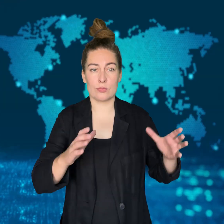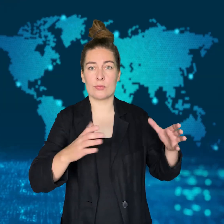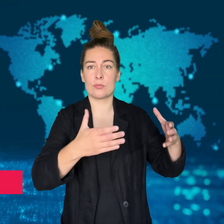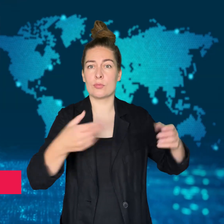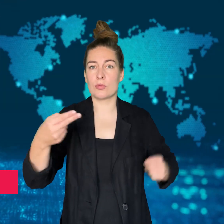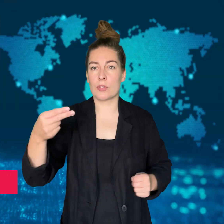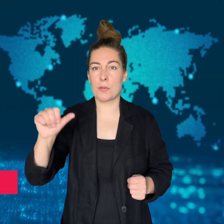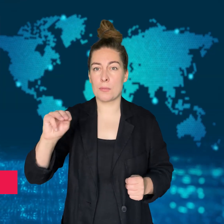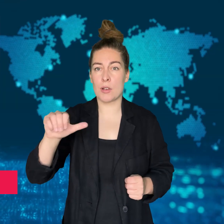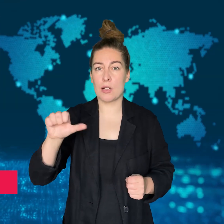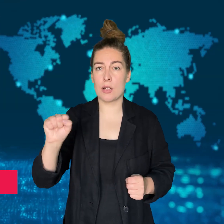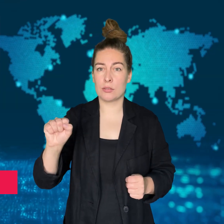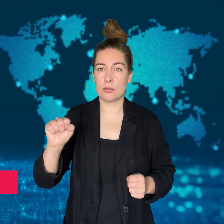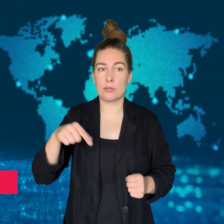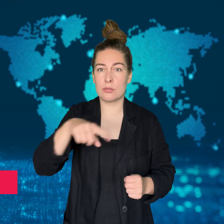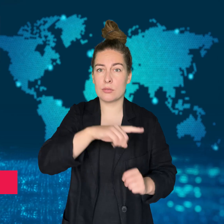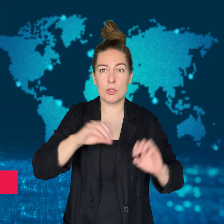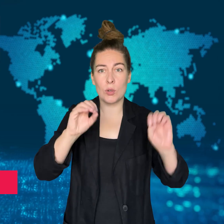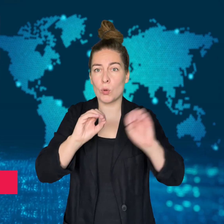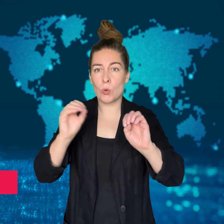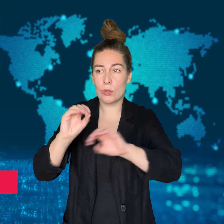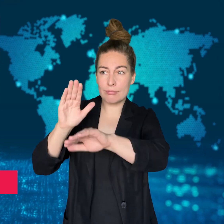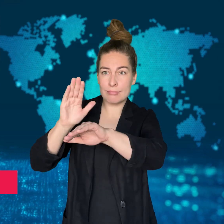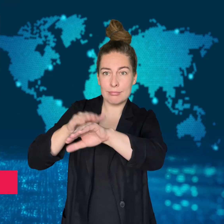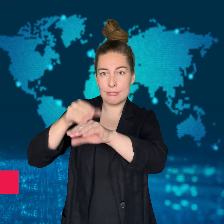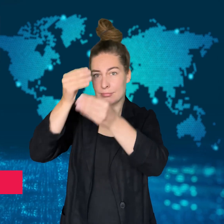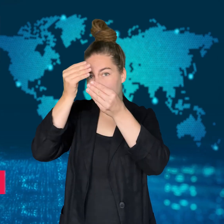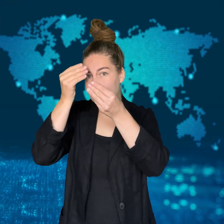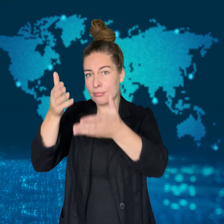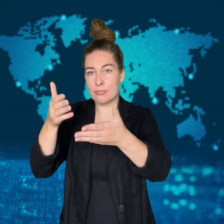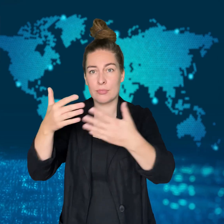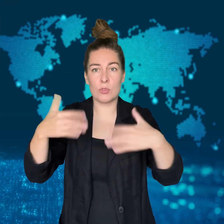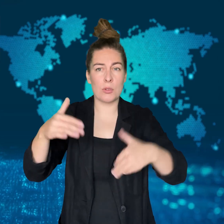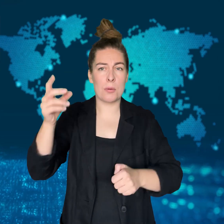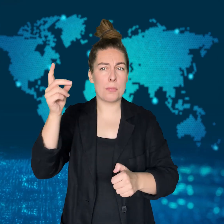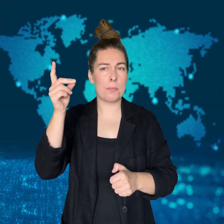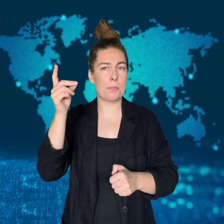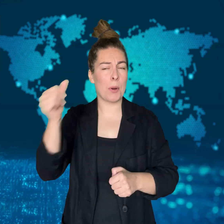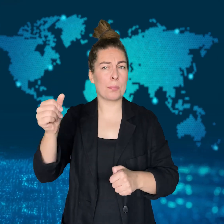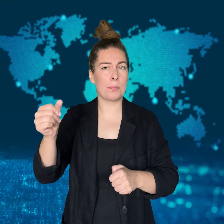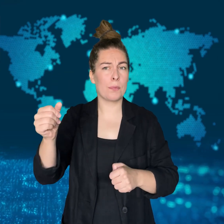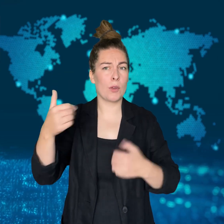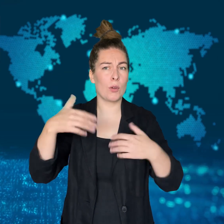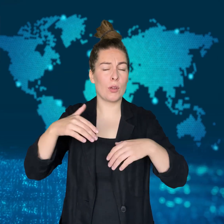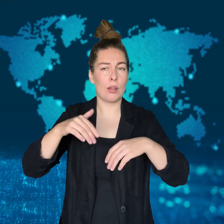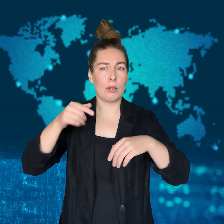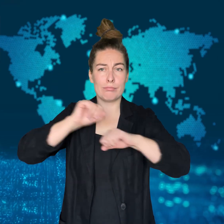[MONIKA]: Israel is at war following a surprise attack by Hamas fighters.